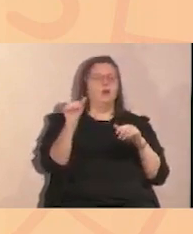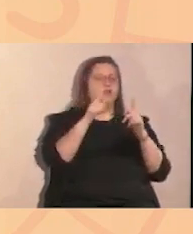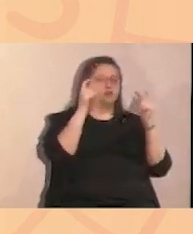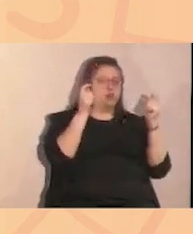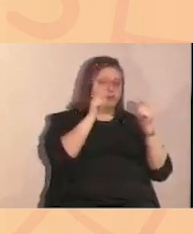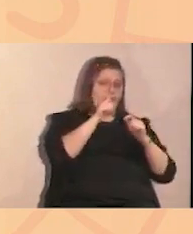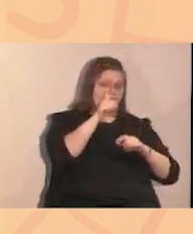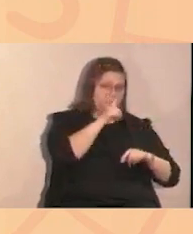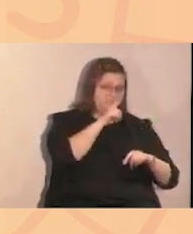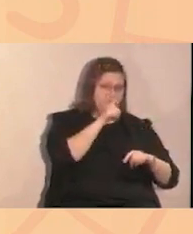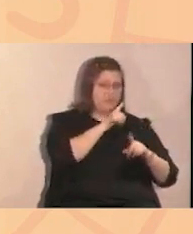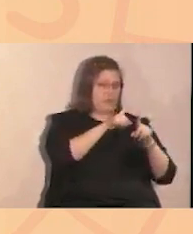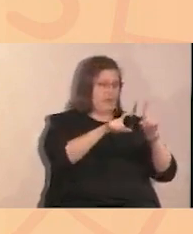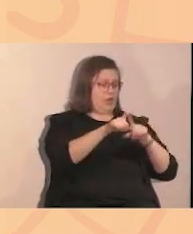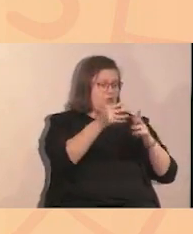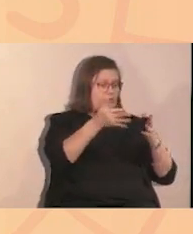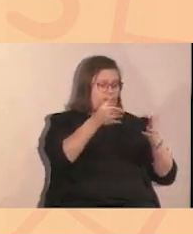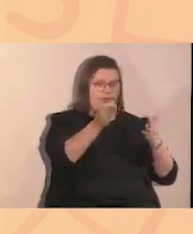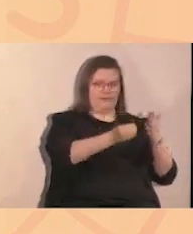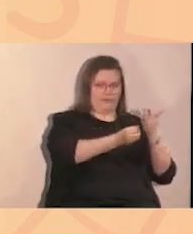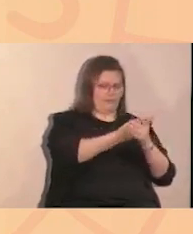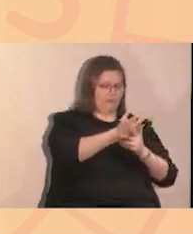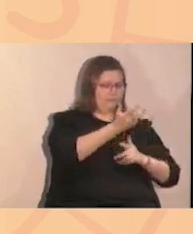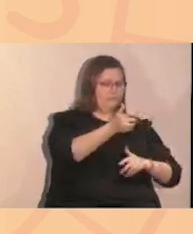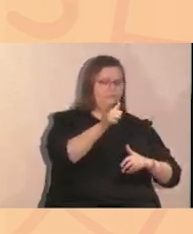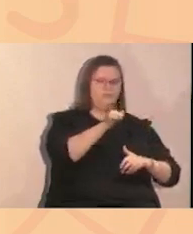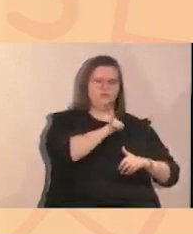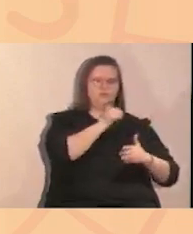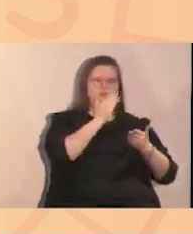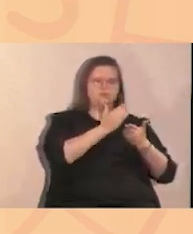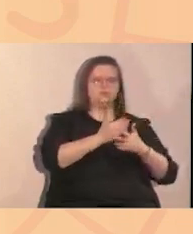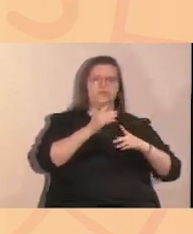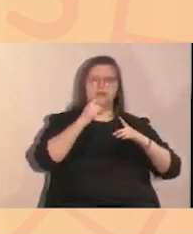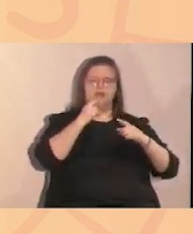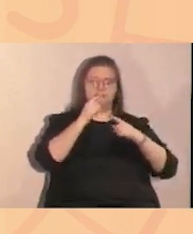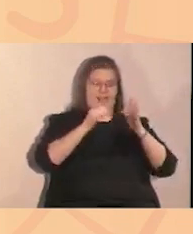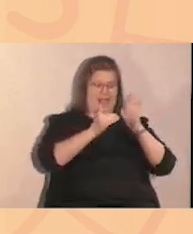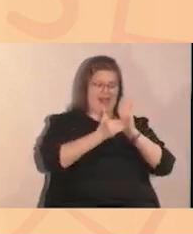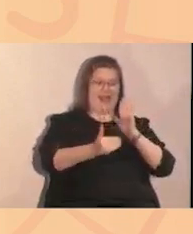and the cultures they emerged from, they should speak to and survey our now time a term I first encountered